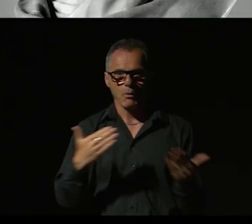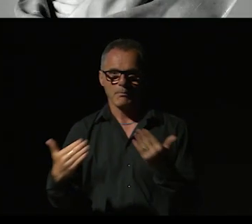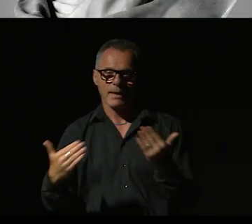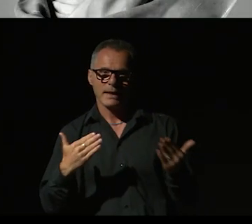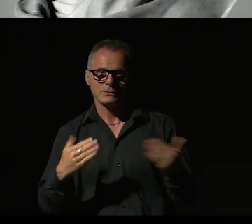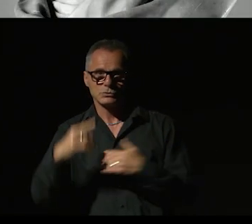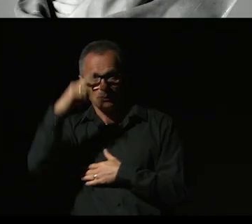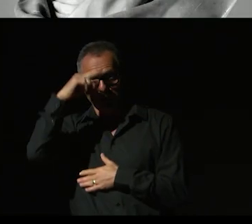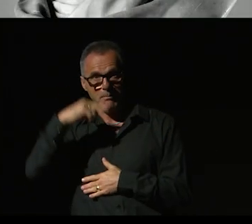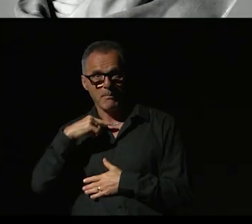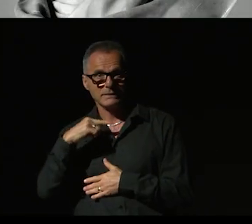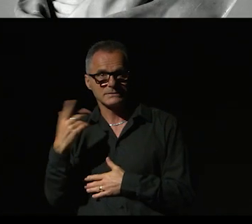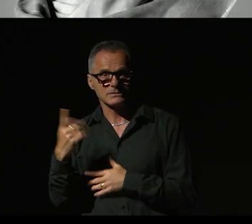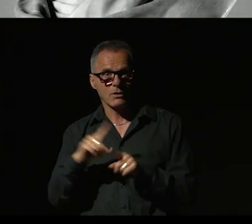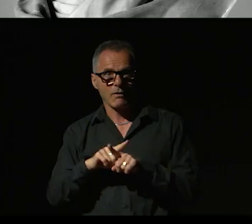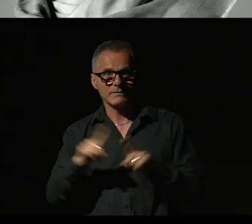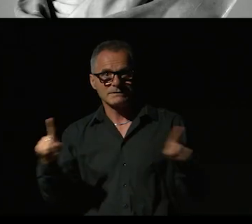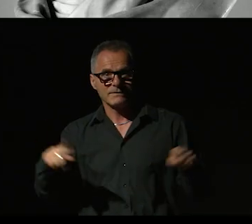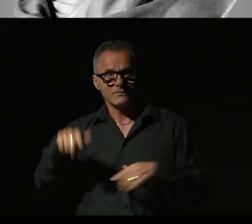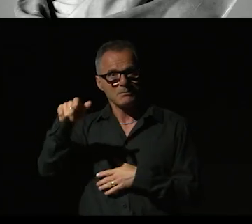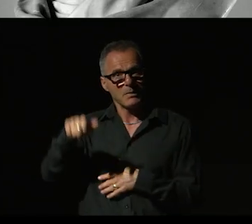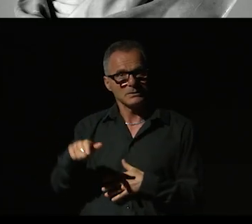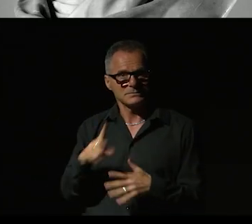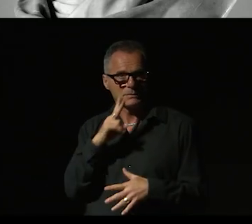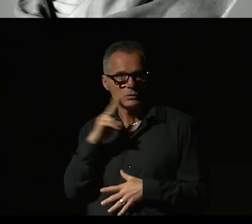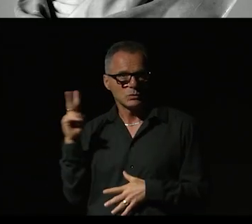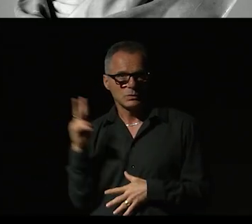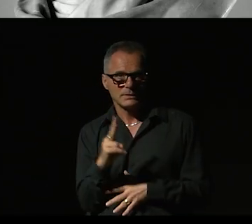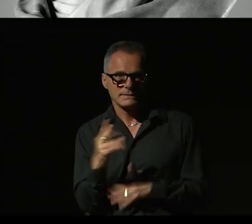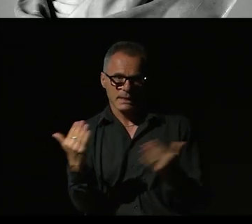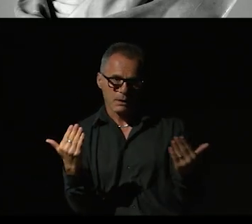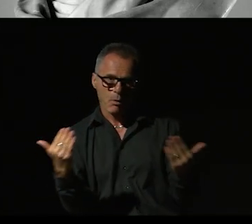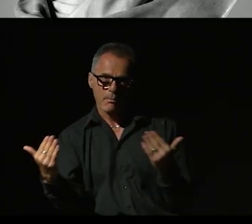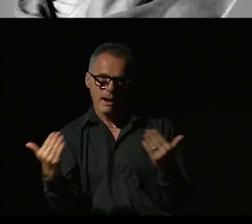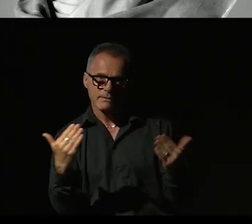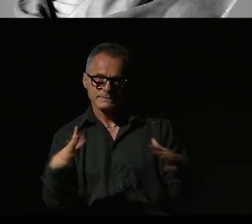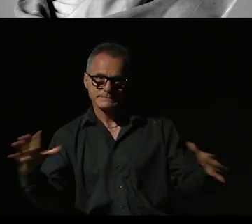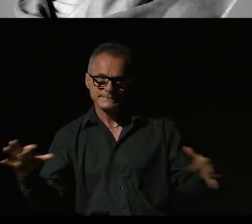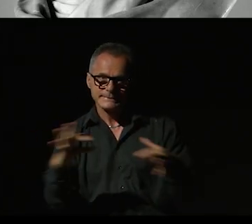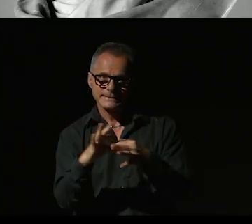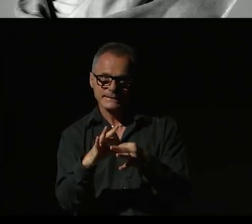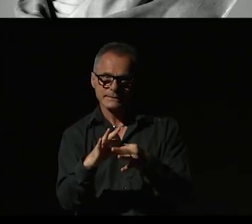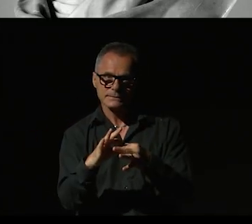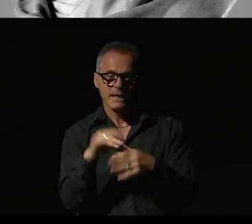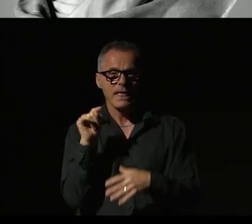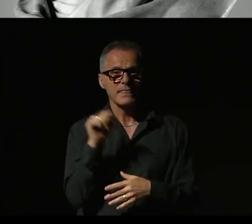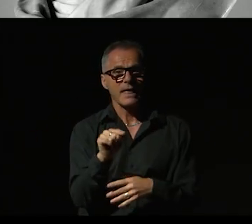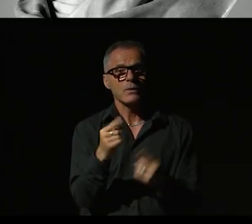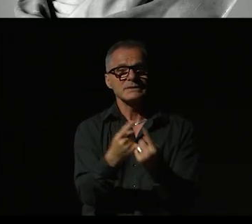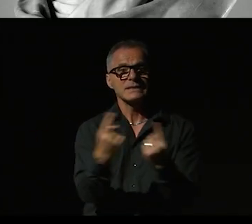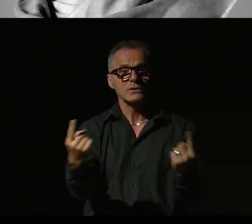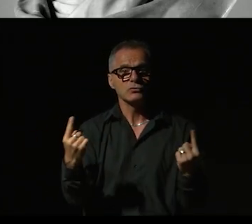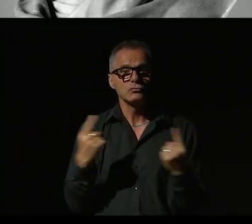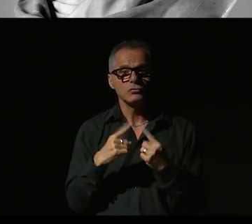which was in the Sala degli Imperatori, (Room of the Emperors) in the Palazzo Farnese